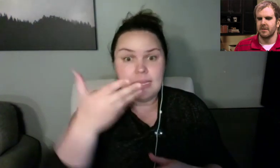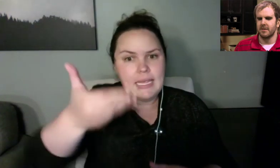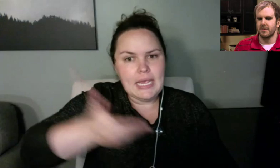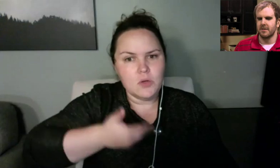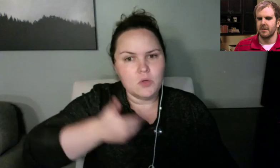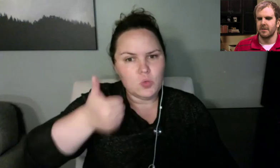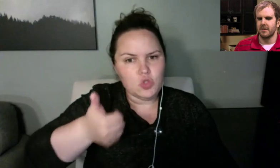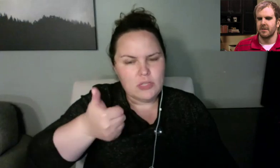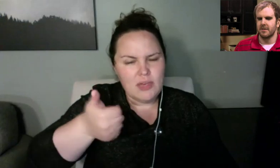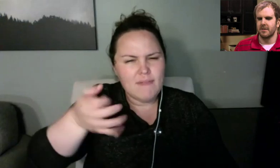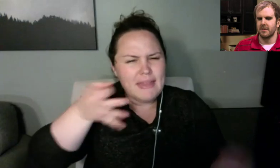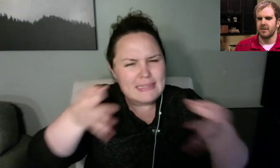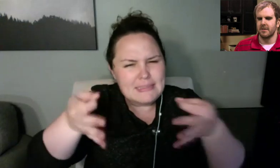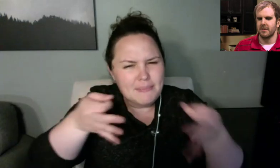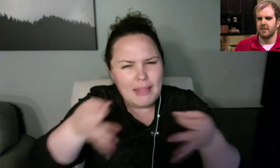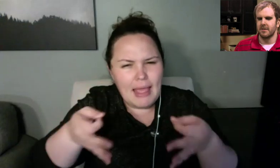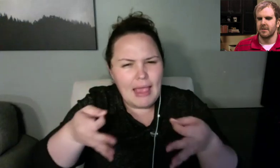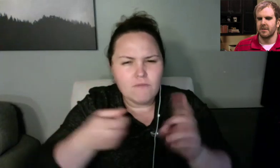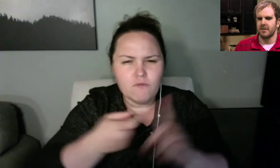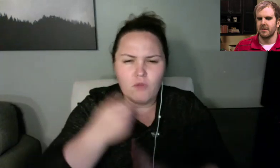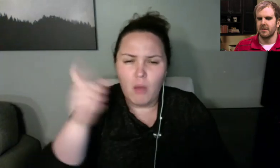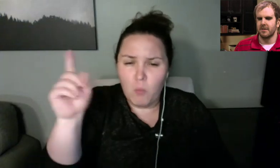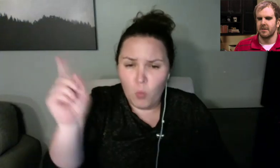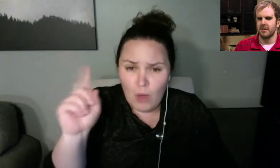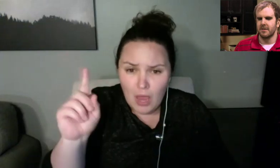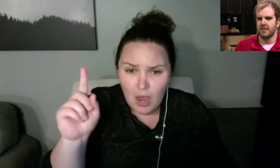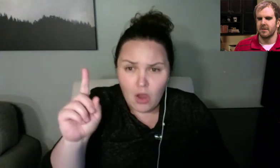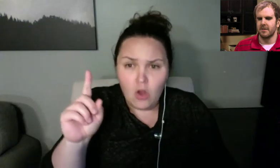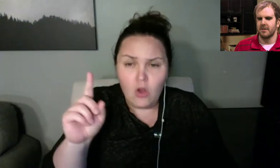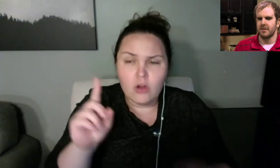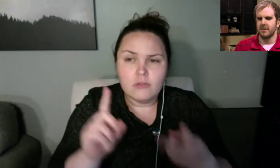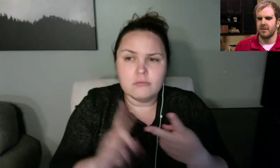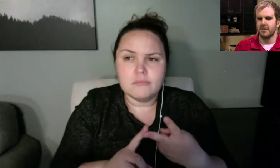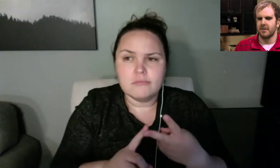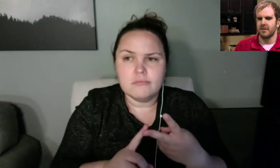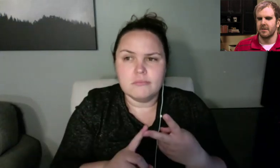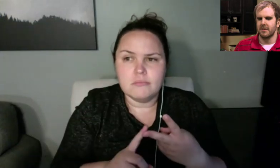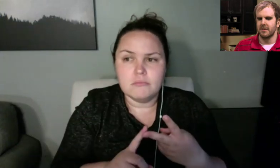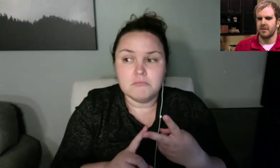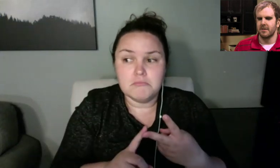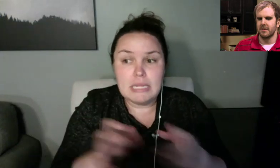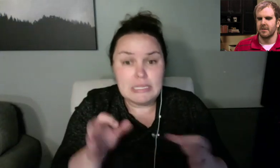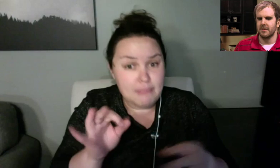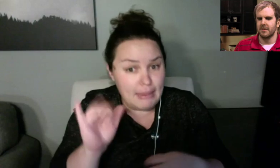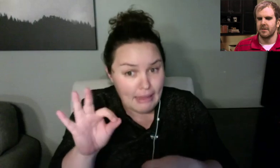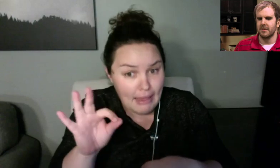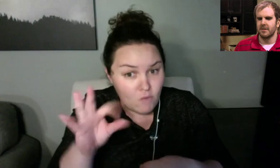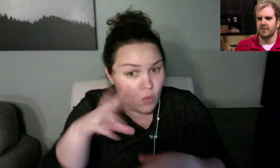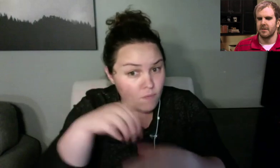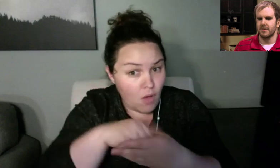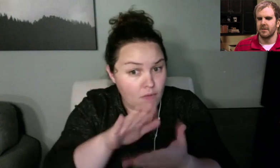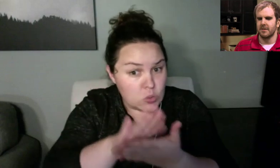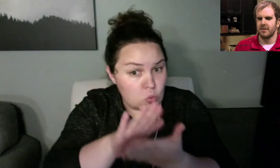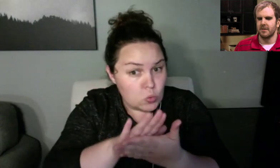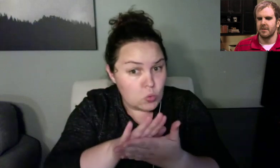Just tell us where you're from, if you're in school, what grade you're in.